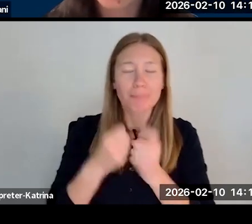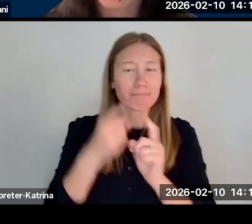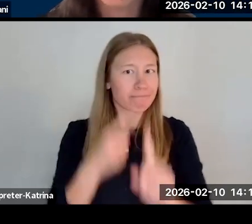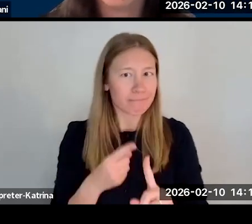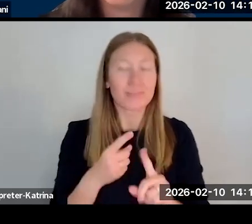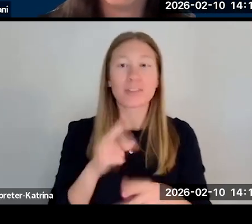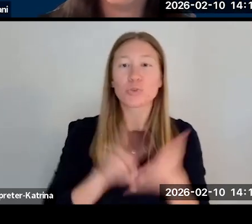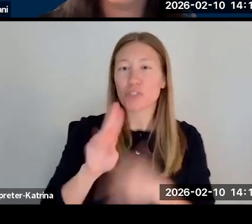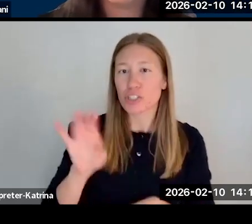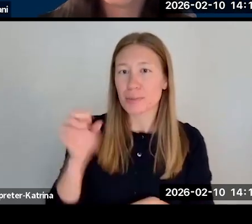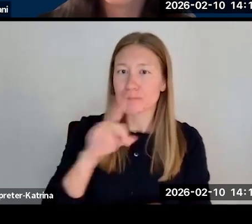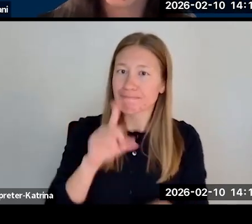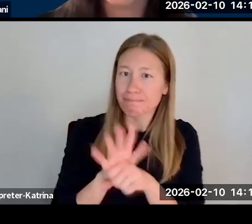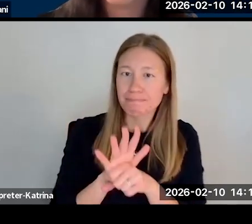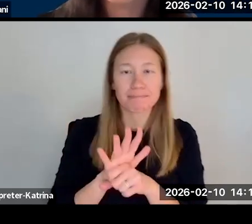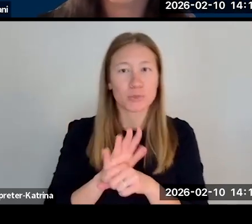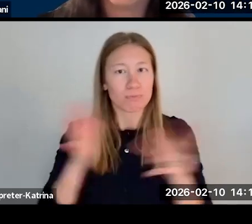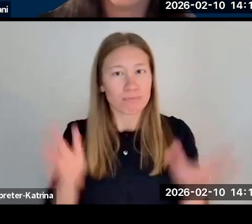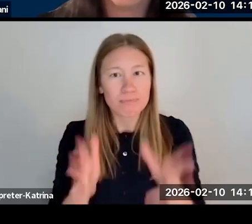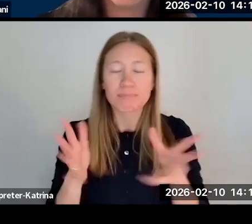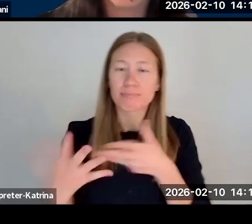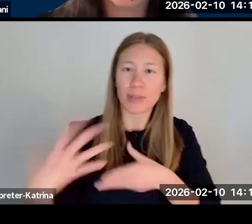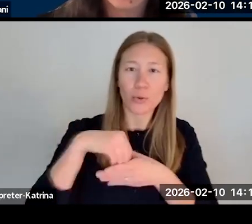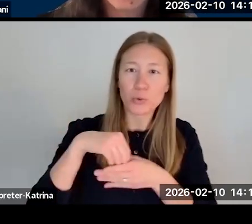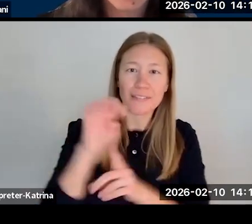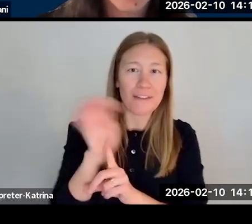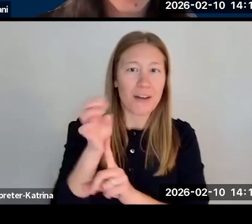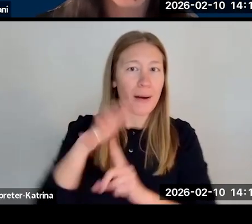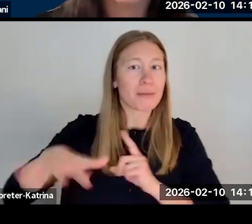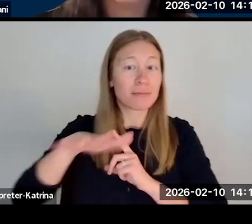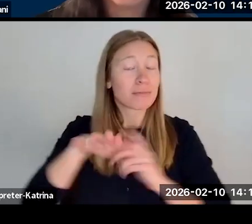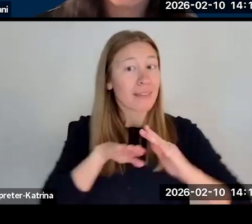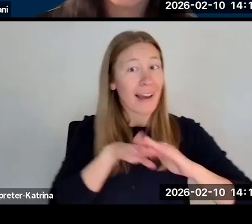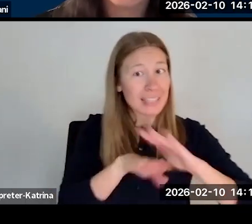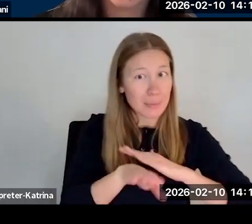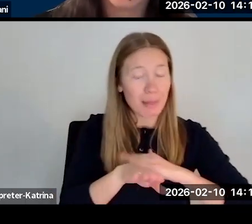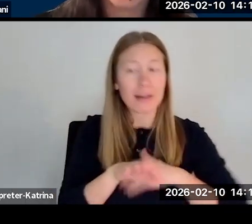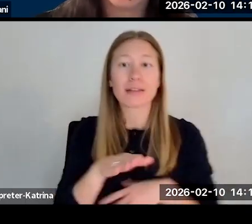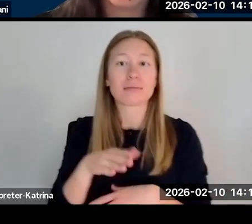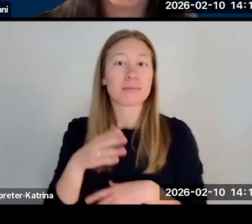to fostering an inclusive environment where accessibility and the needs of individuals